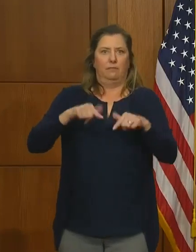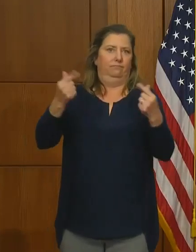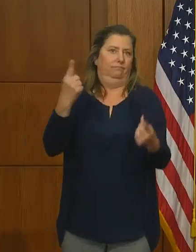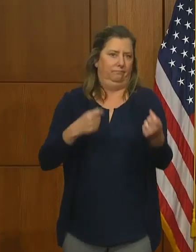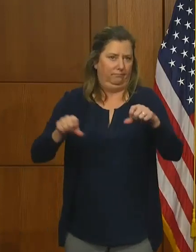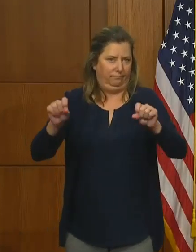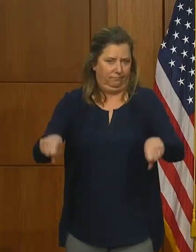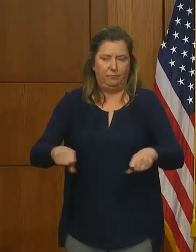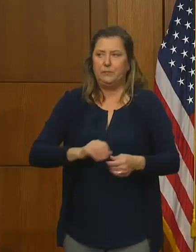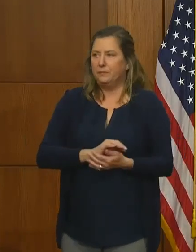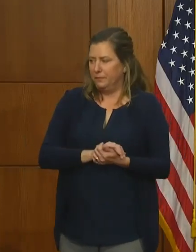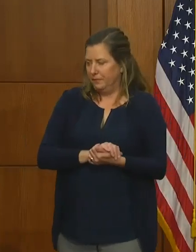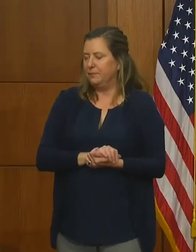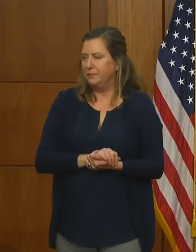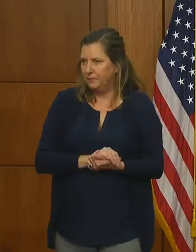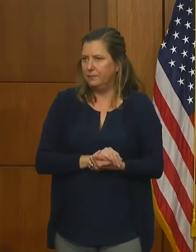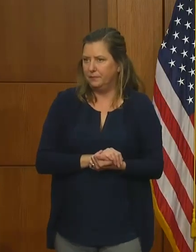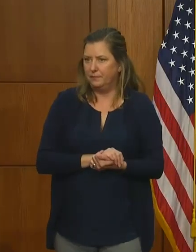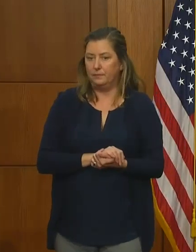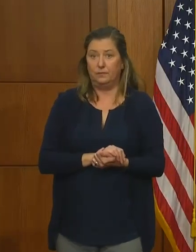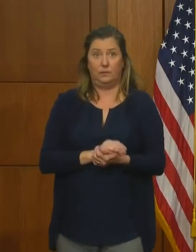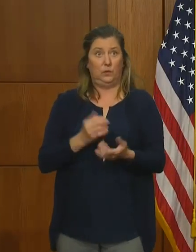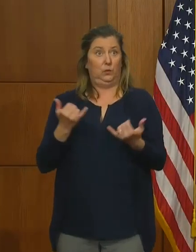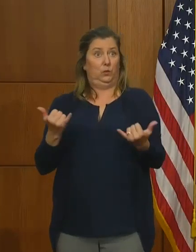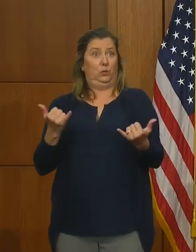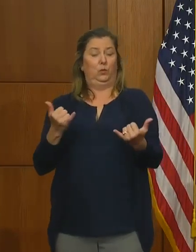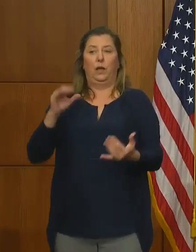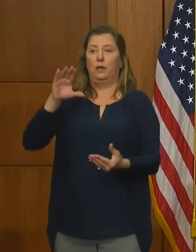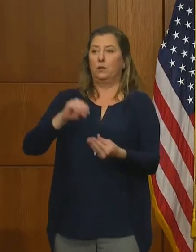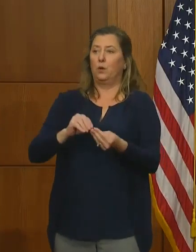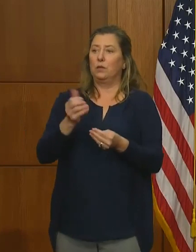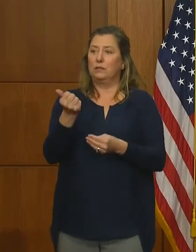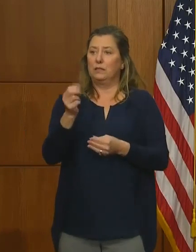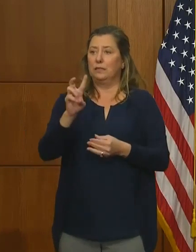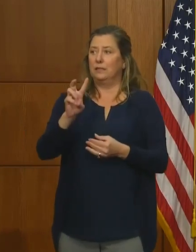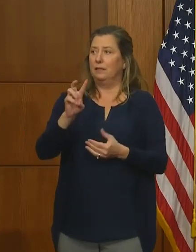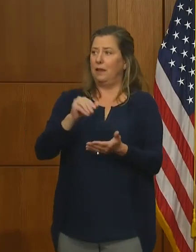I'LL BE BRIEF SO THAT WE CAN